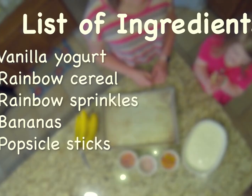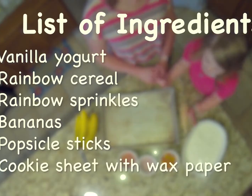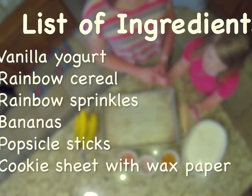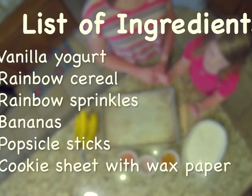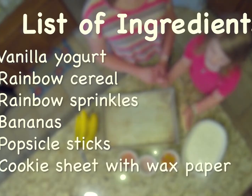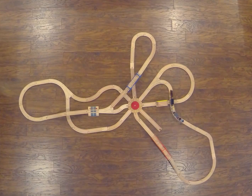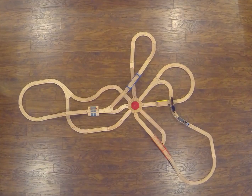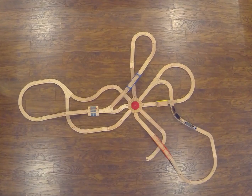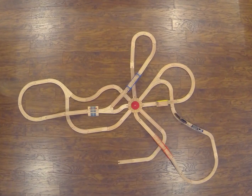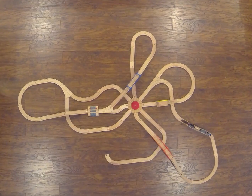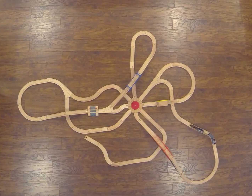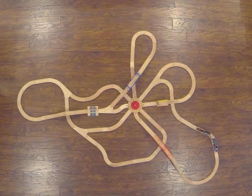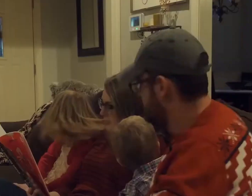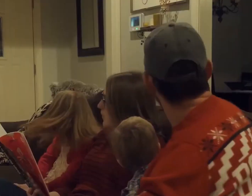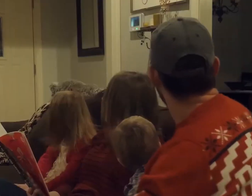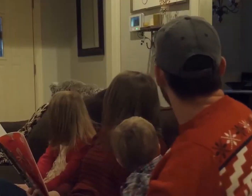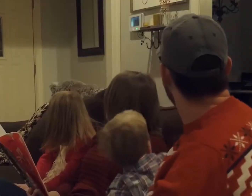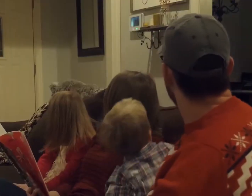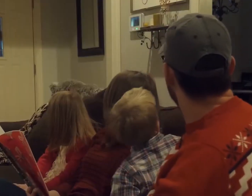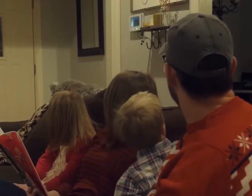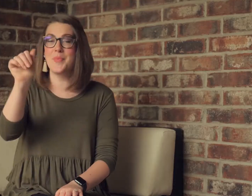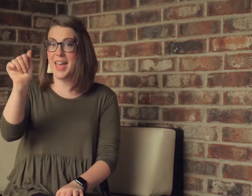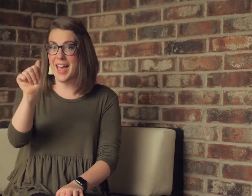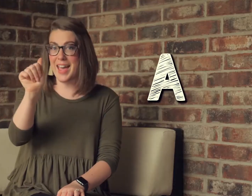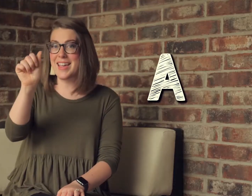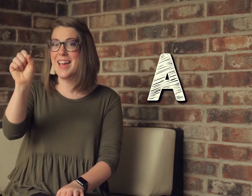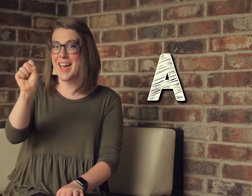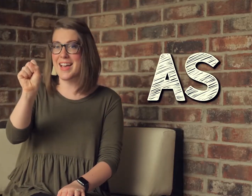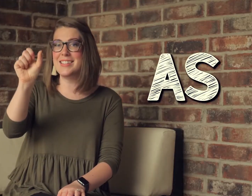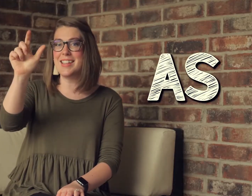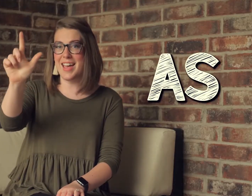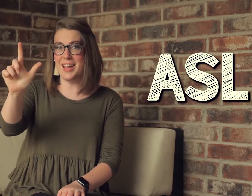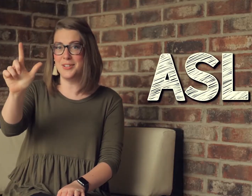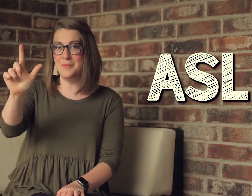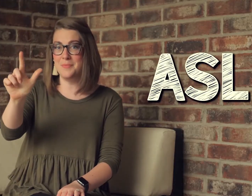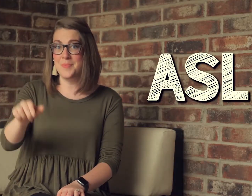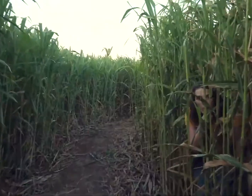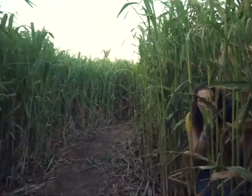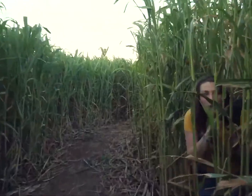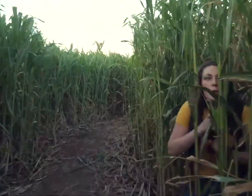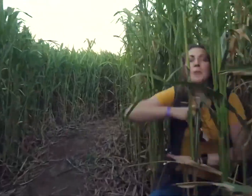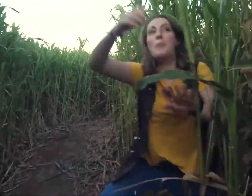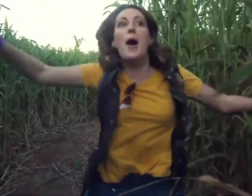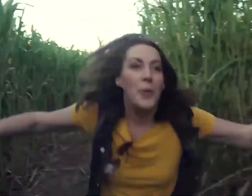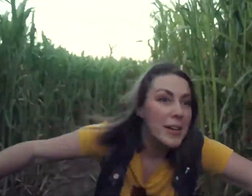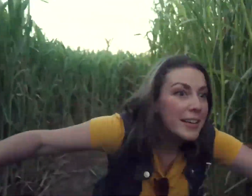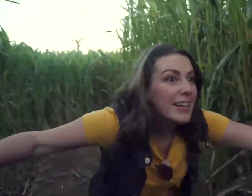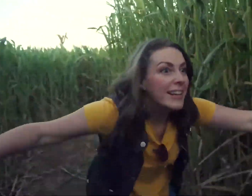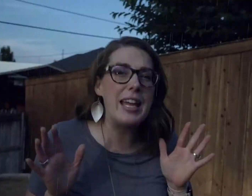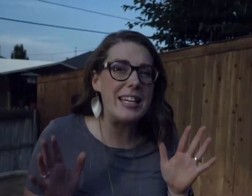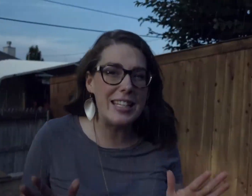cooking, playing with toys, skits, and of course sign language. If you want to see it for yourself,